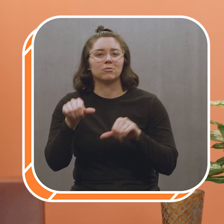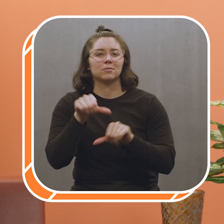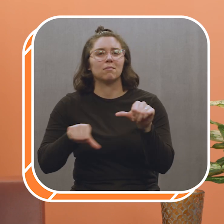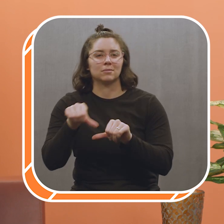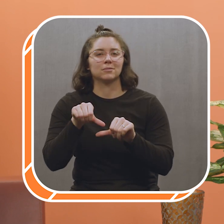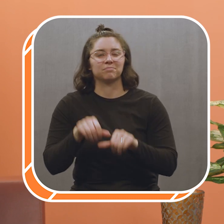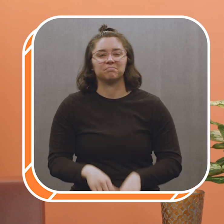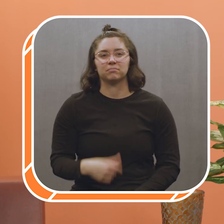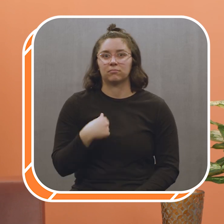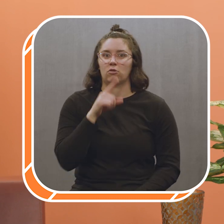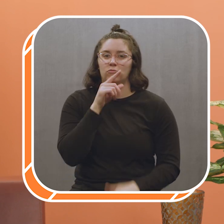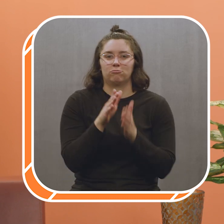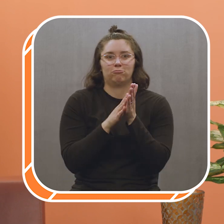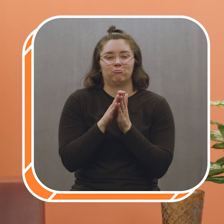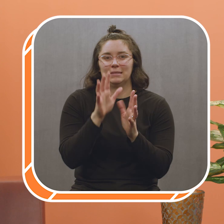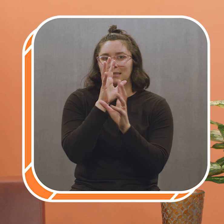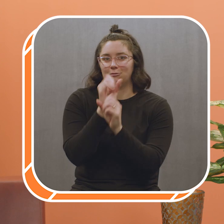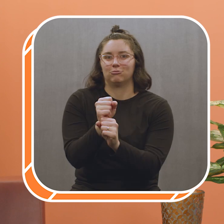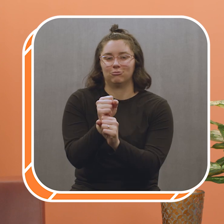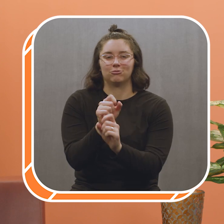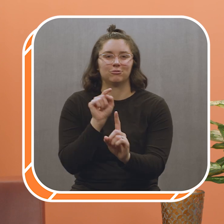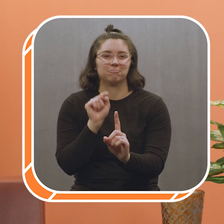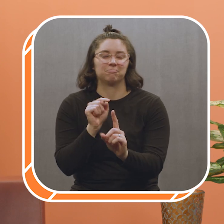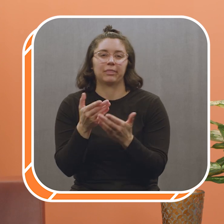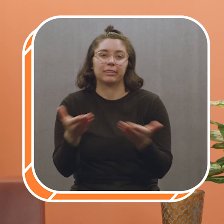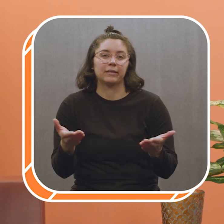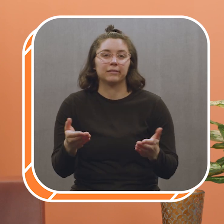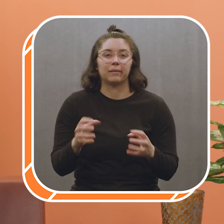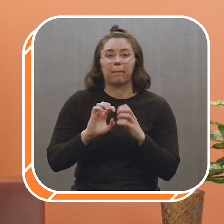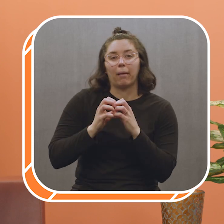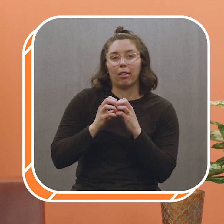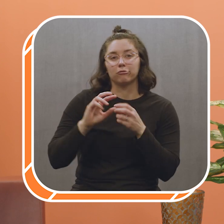because I was really interested in things like molecular genetics